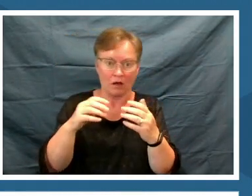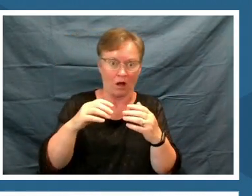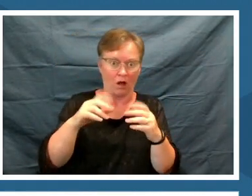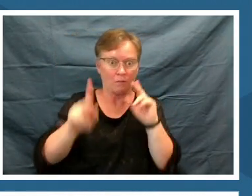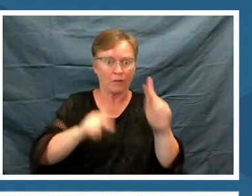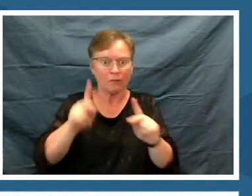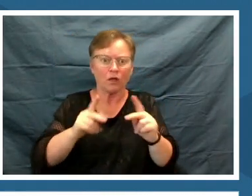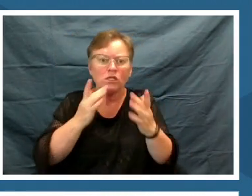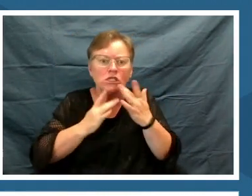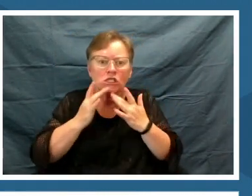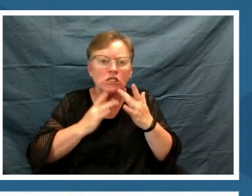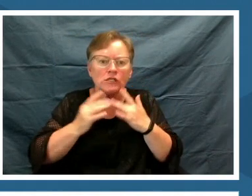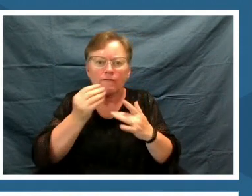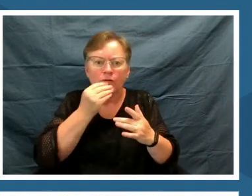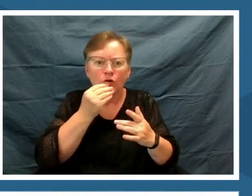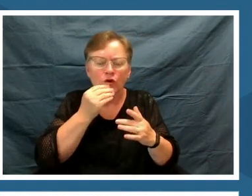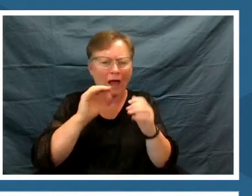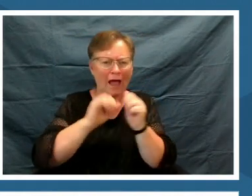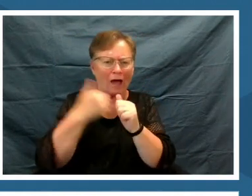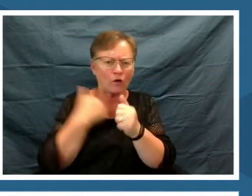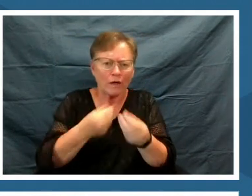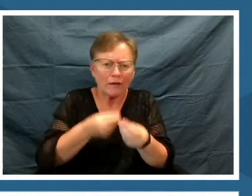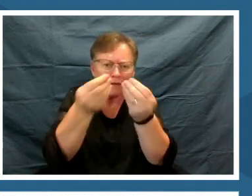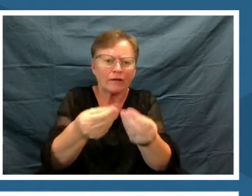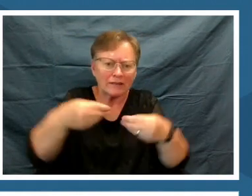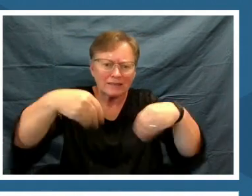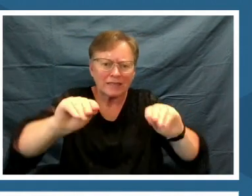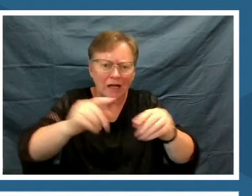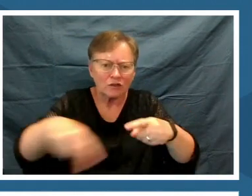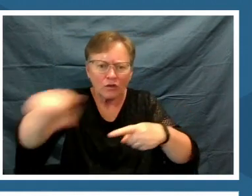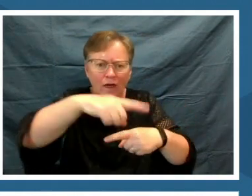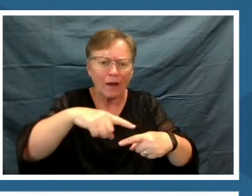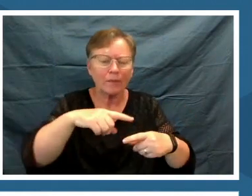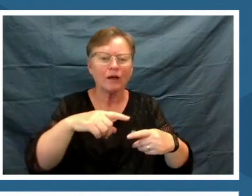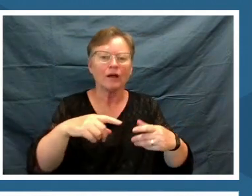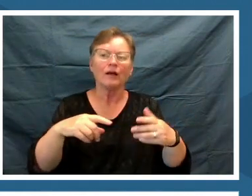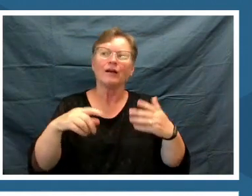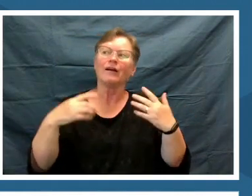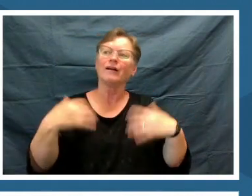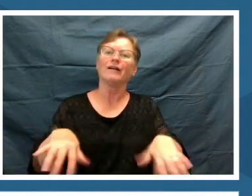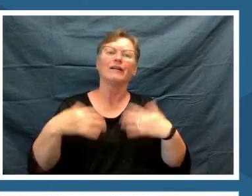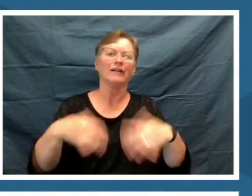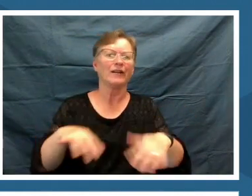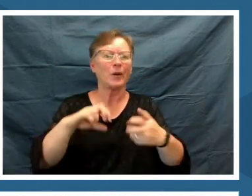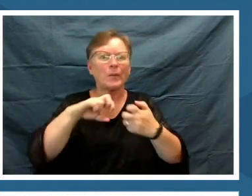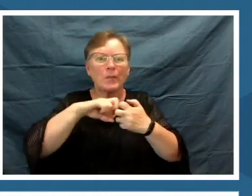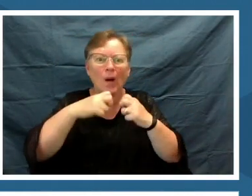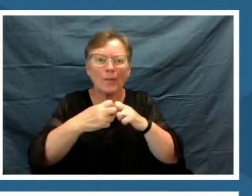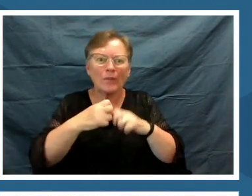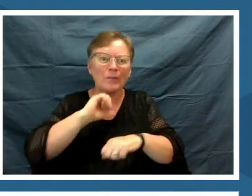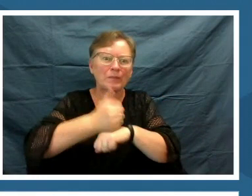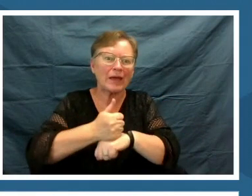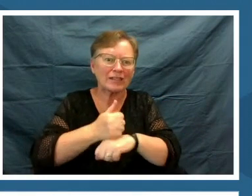get this to them so it's it's great it's fun it's problem-based learning a lot of